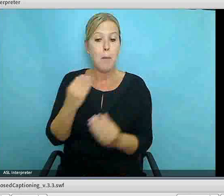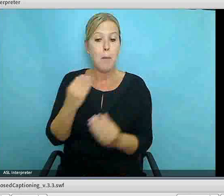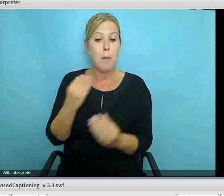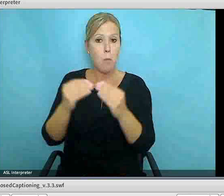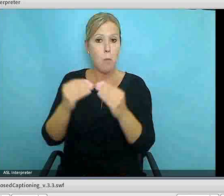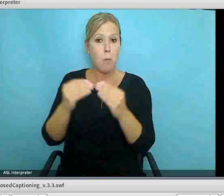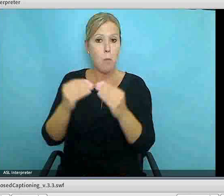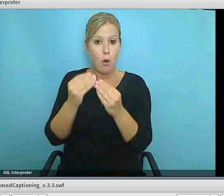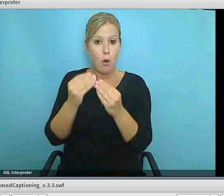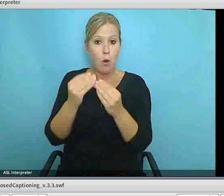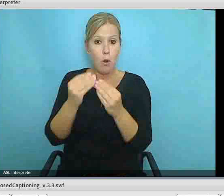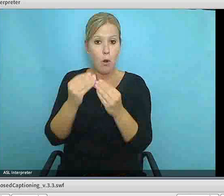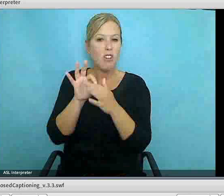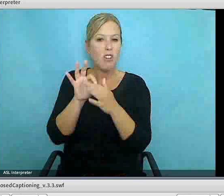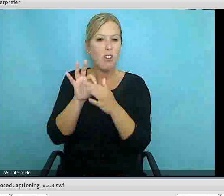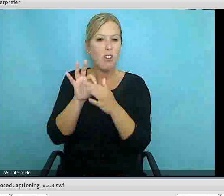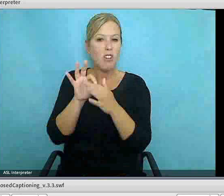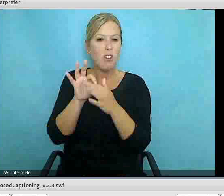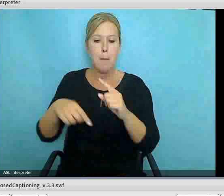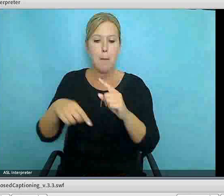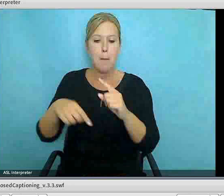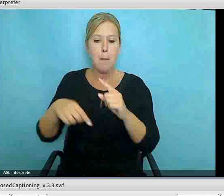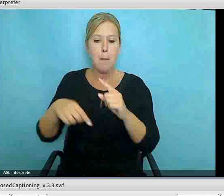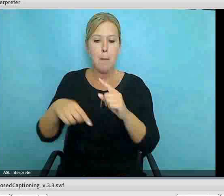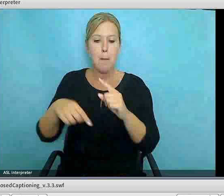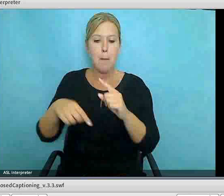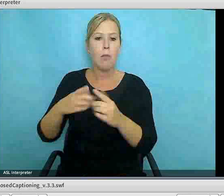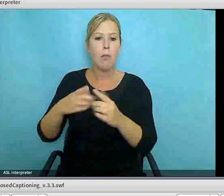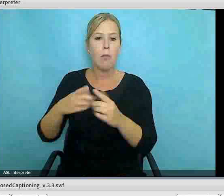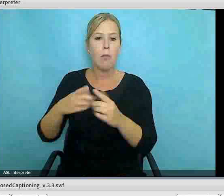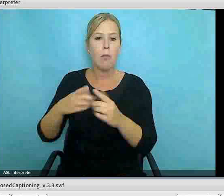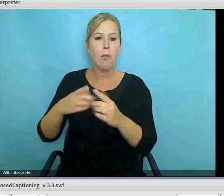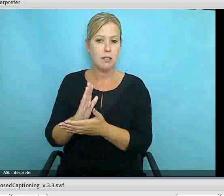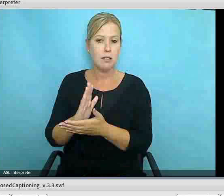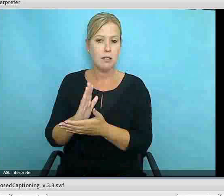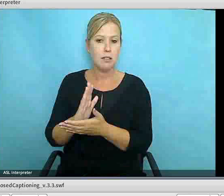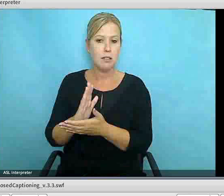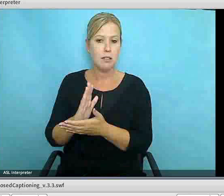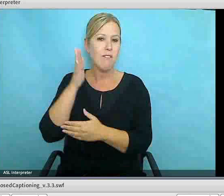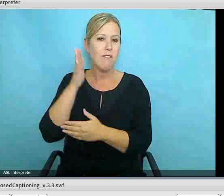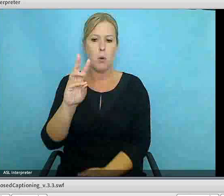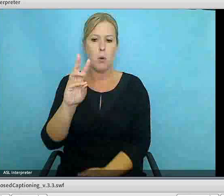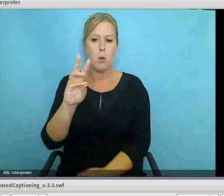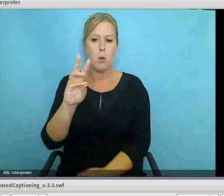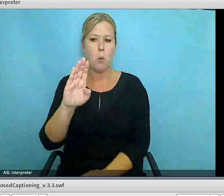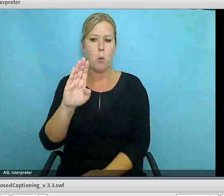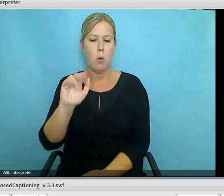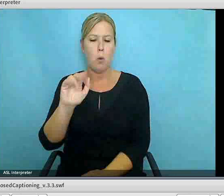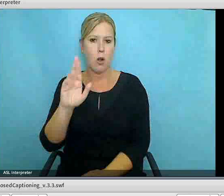But generally speaking, there are certain services that are going to be in this care